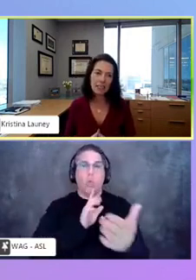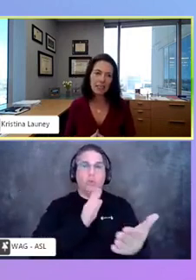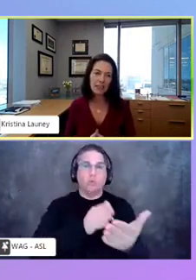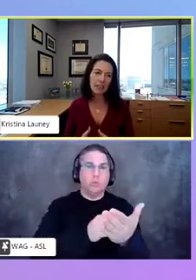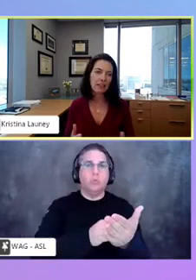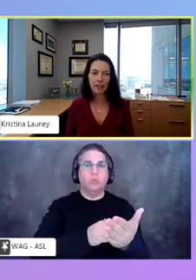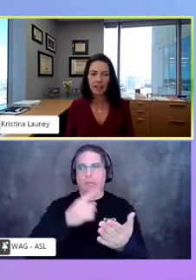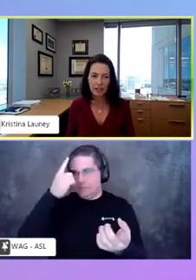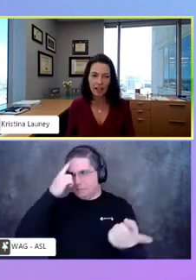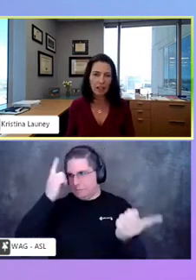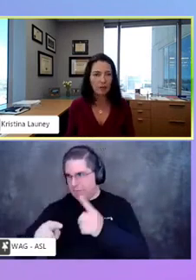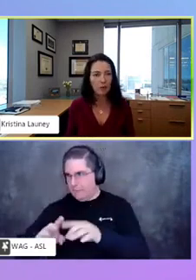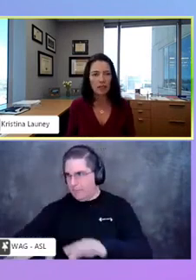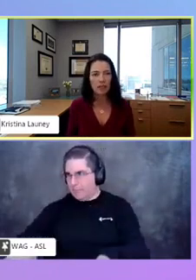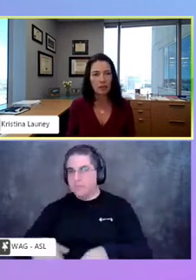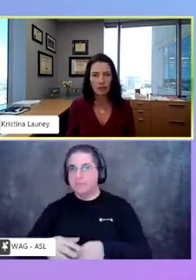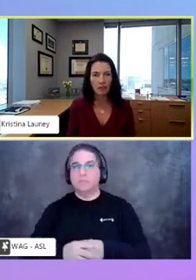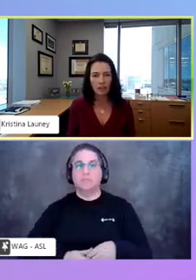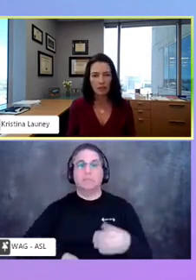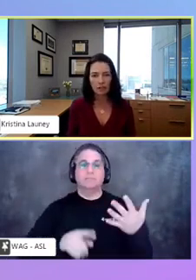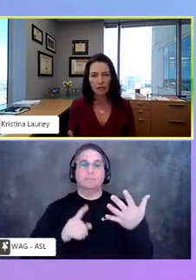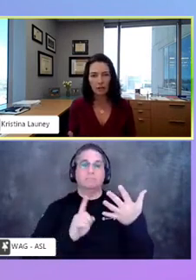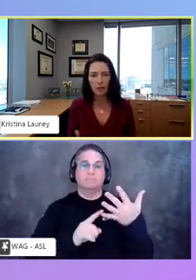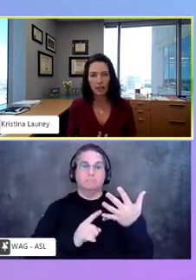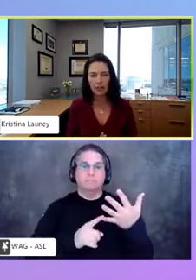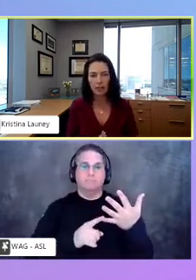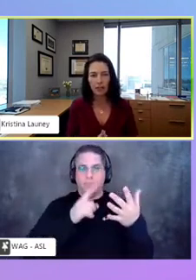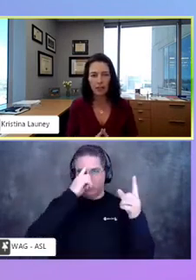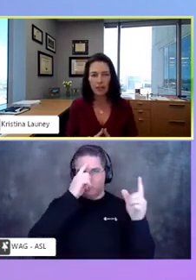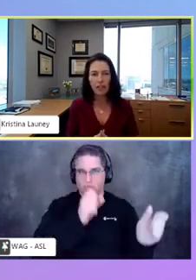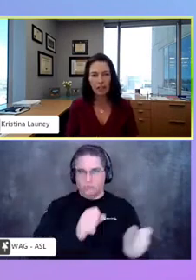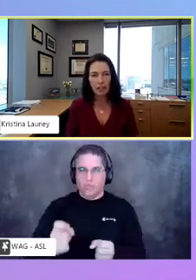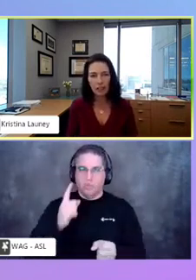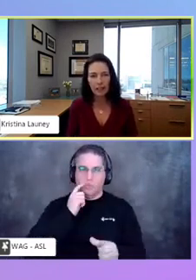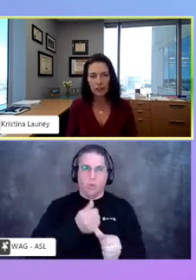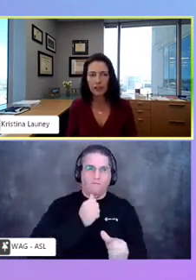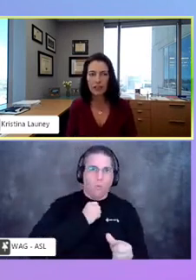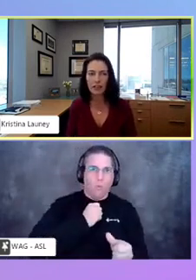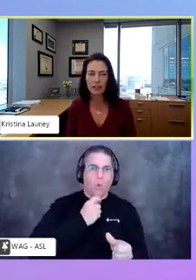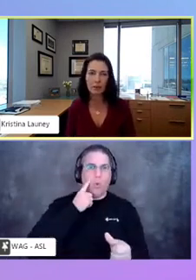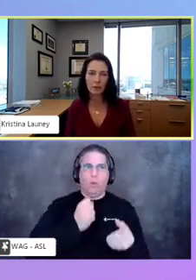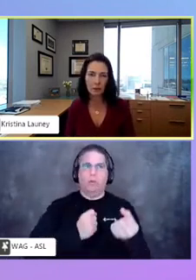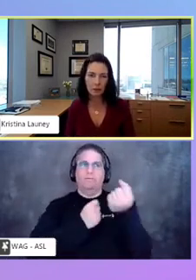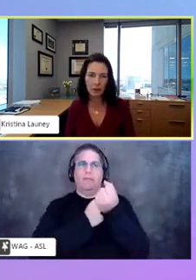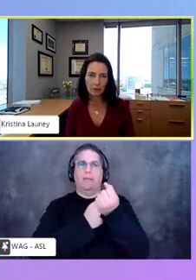year wrap up data that we will talk about. We'll talk about some key lawsuits and settlements, and then if we